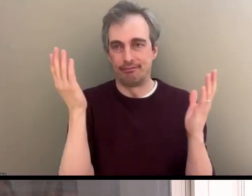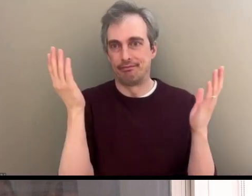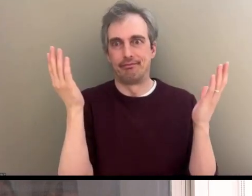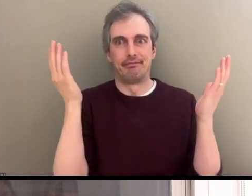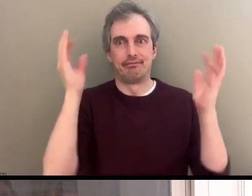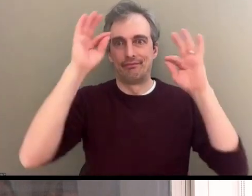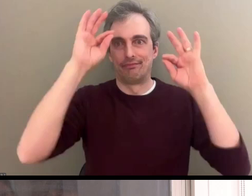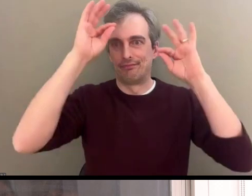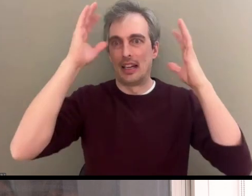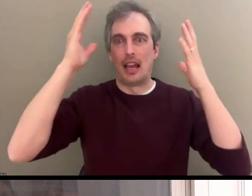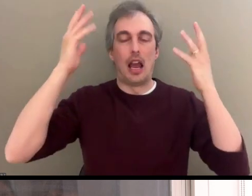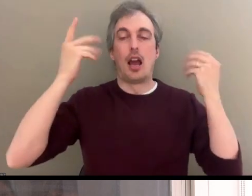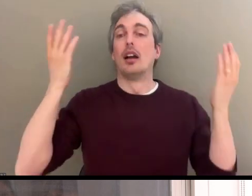okay, I had one more. How